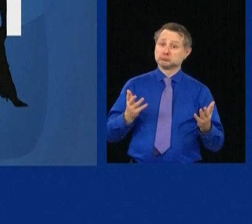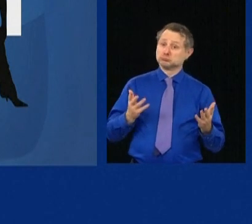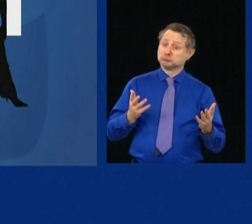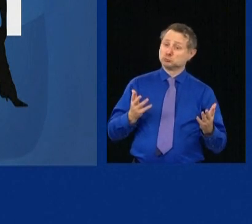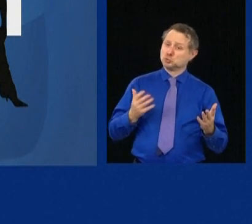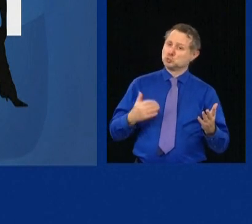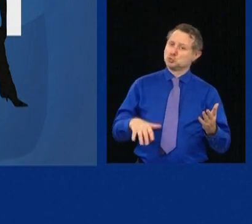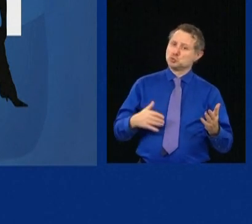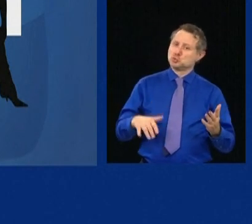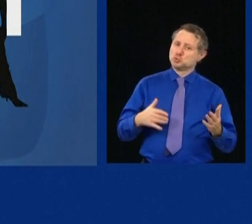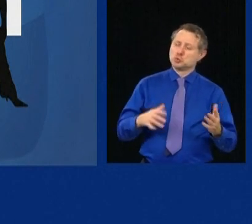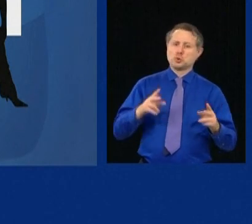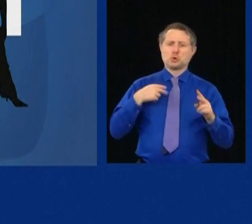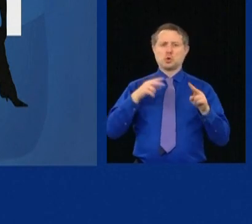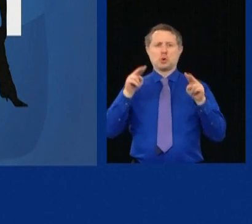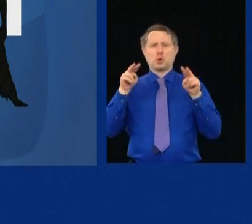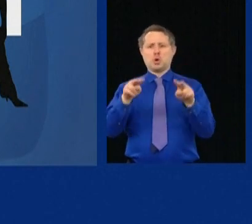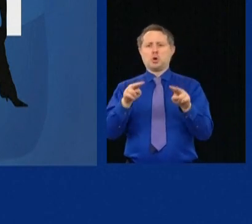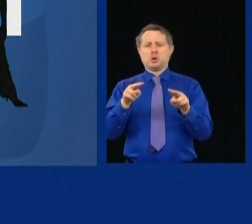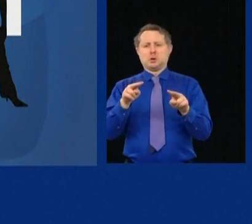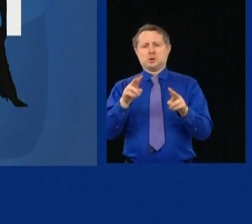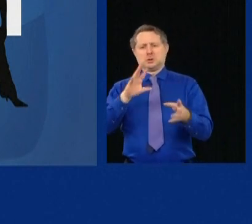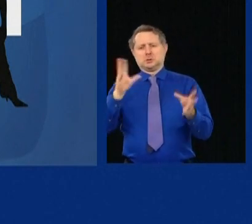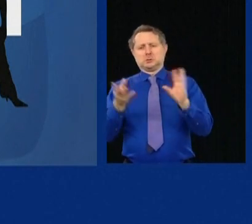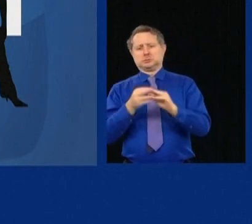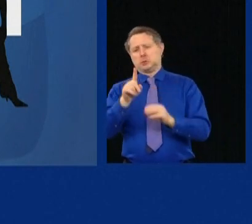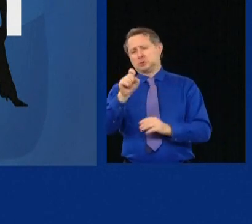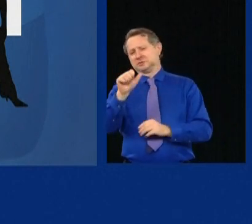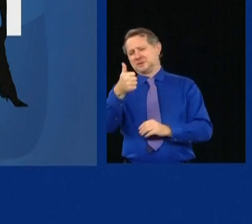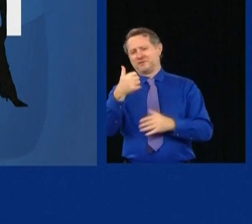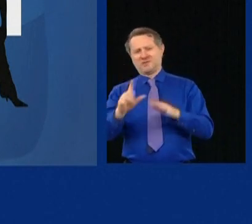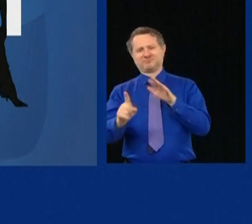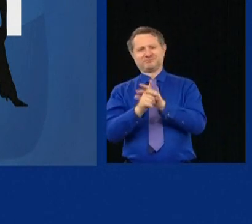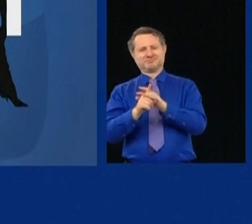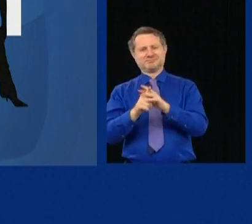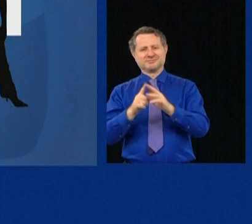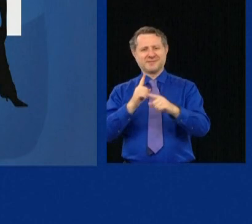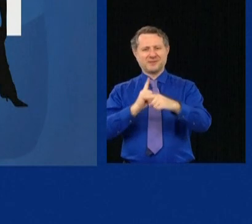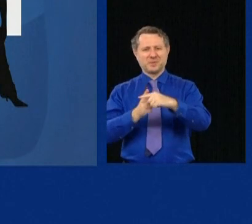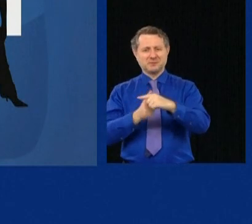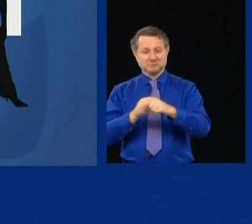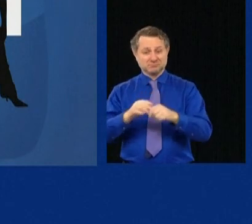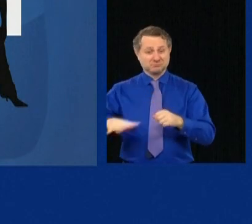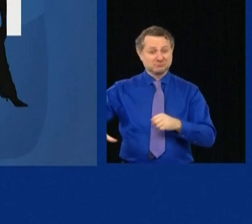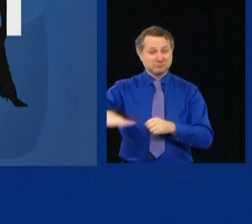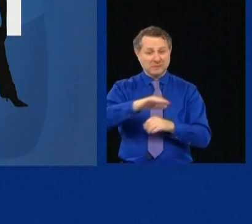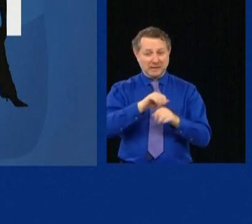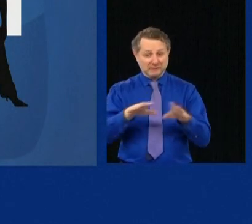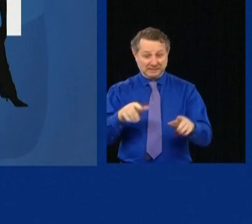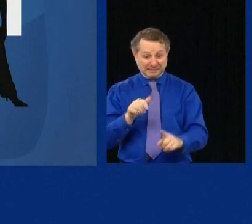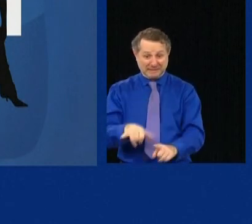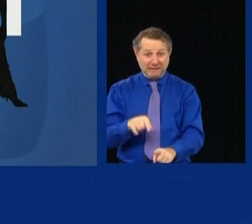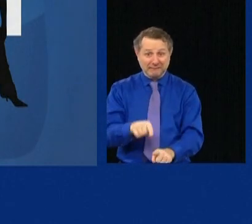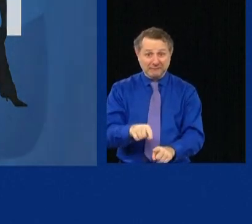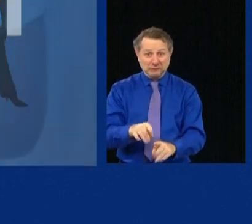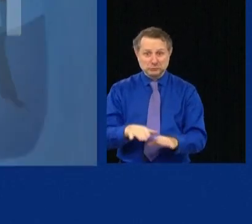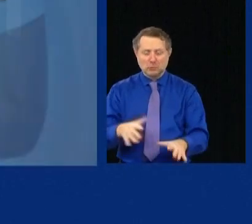OLD SO INFANTS TO 21 YEARS OLD.